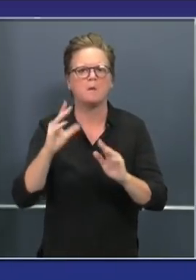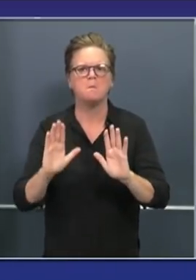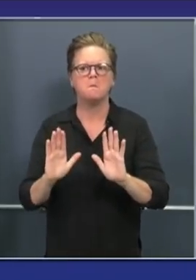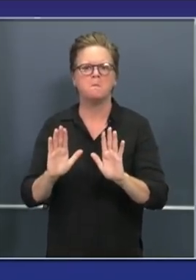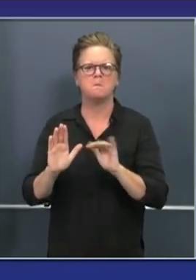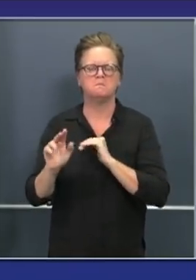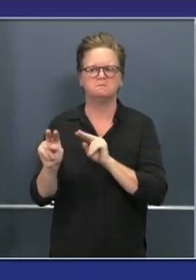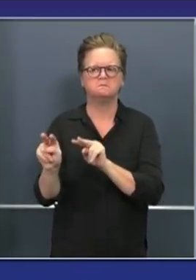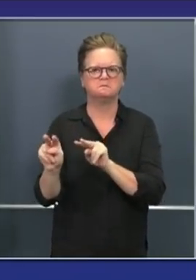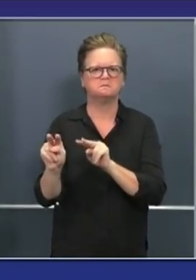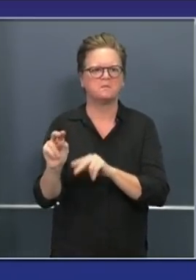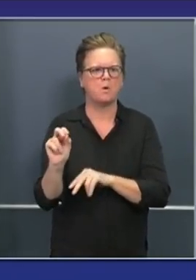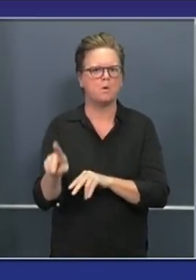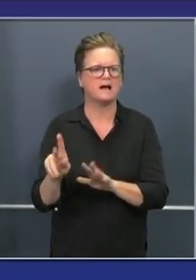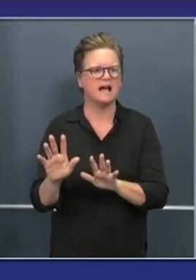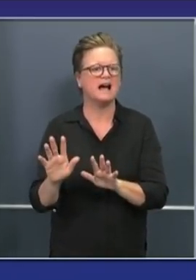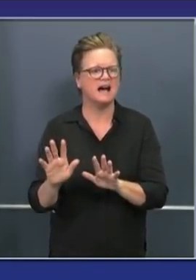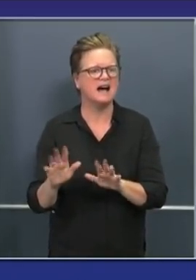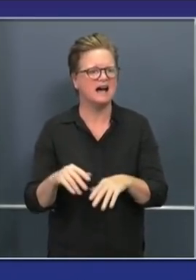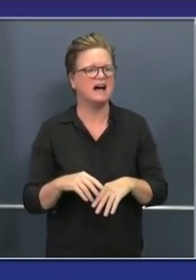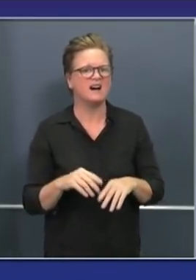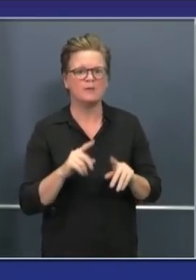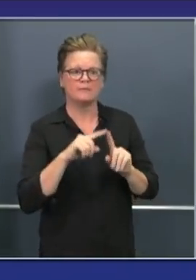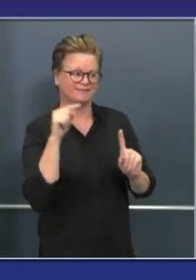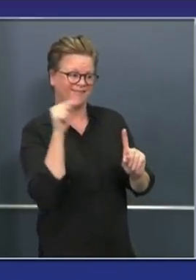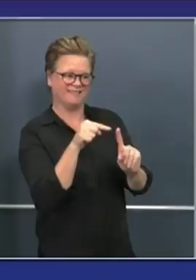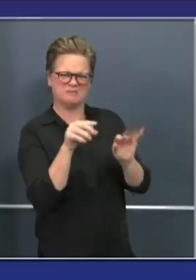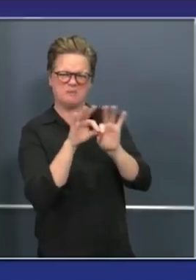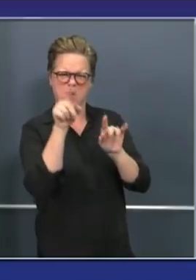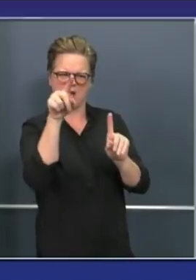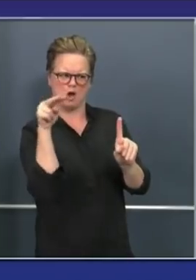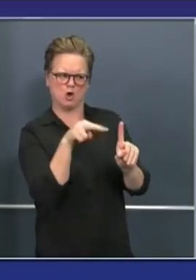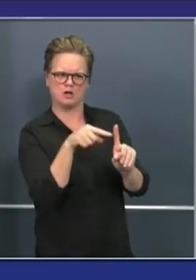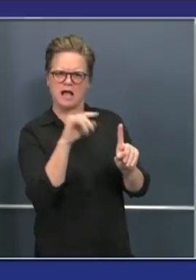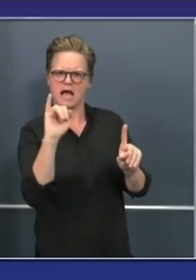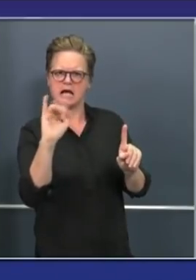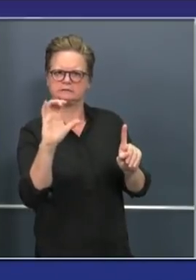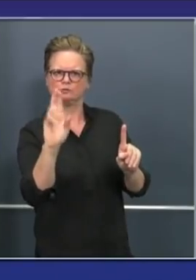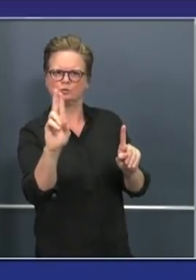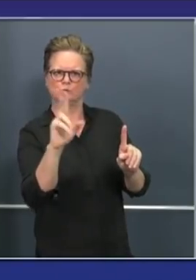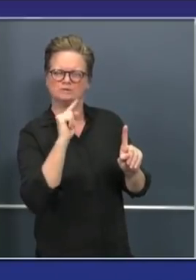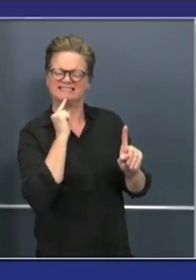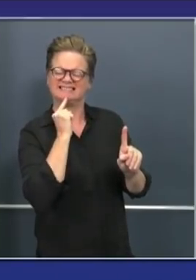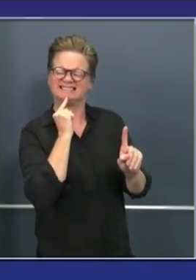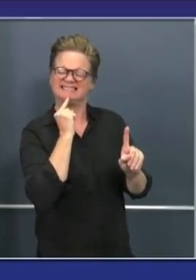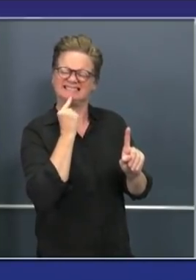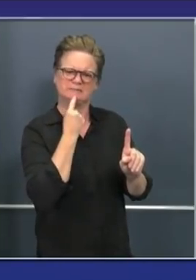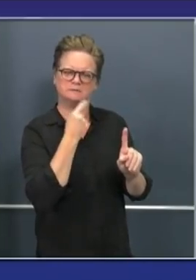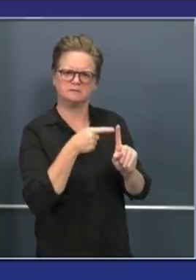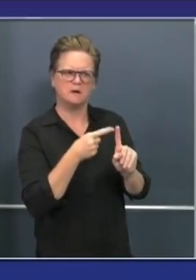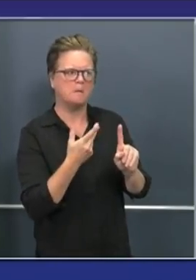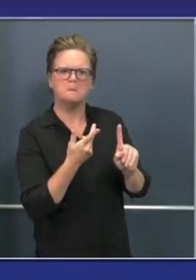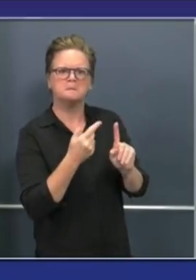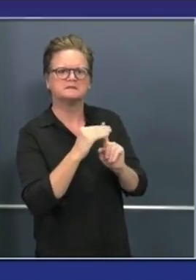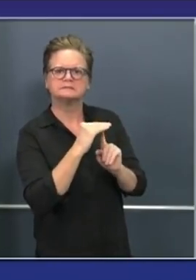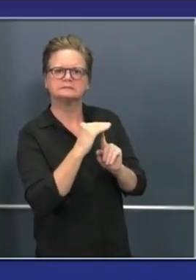HOSPITALIZATIONS, BUT AGAIN, CONSIDERING WE WORKED THROUGH THE STAGE TWO MAY 8th OPENING AND MEMORIAL DAY, THOSE NUMBERS